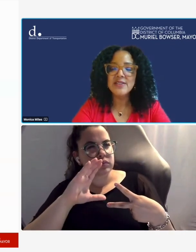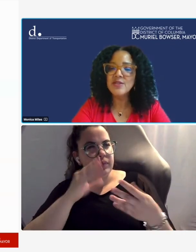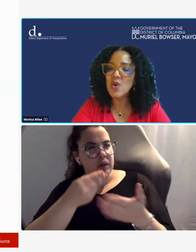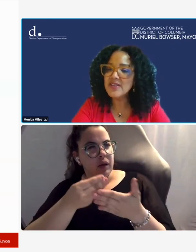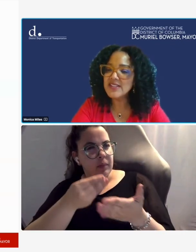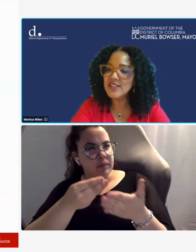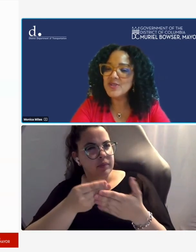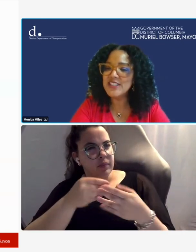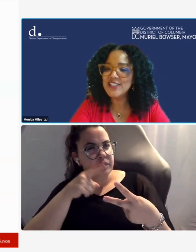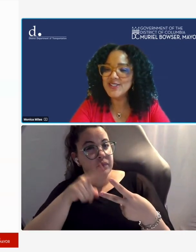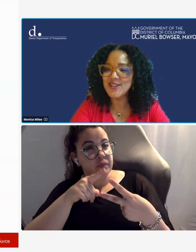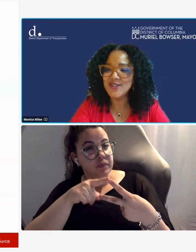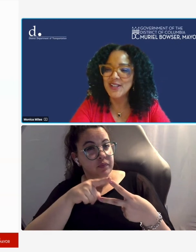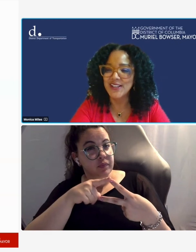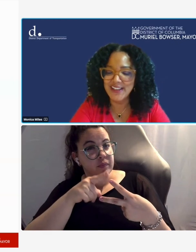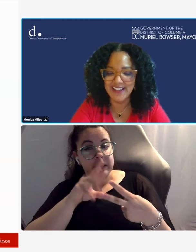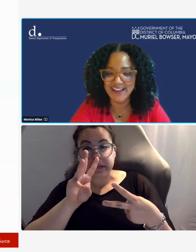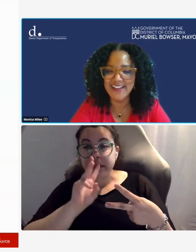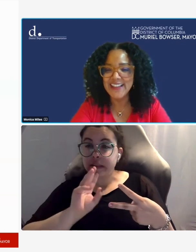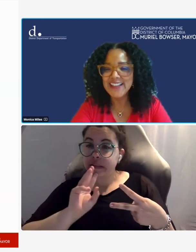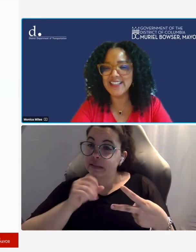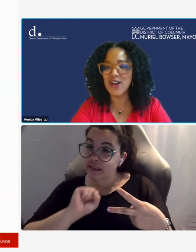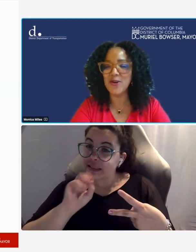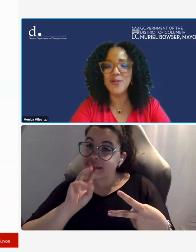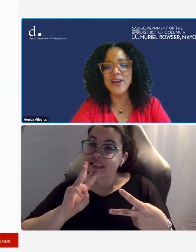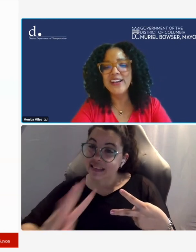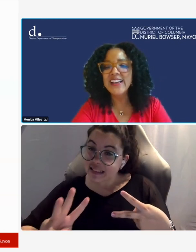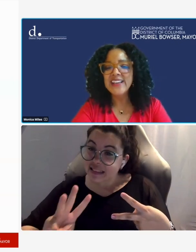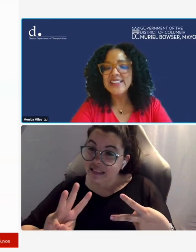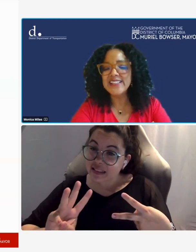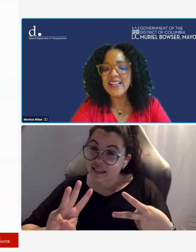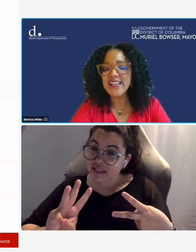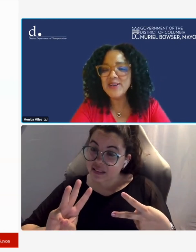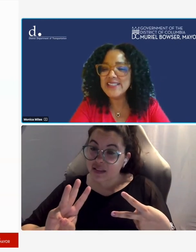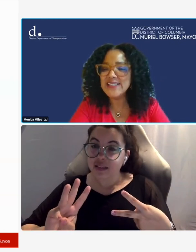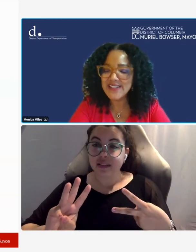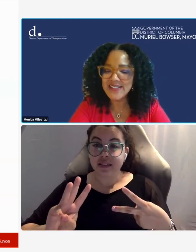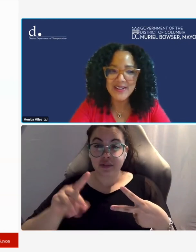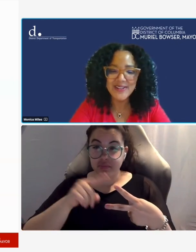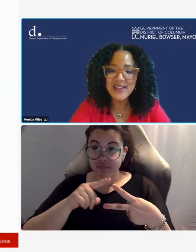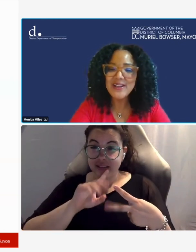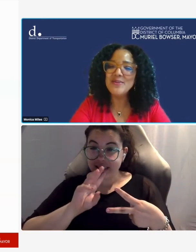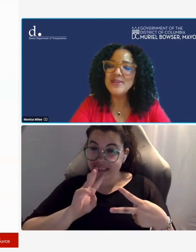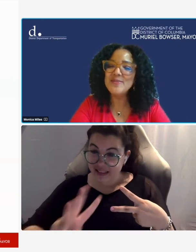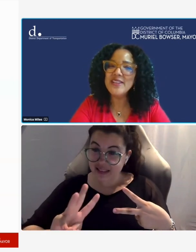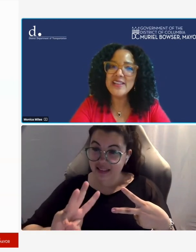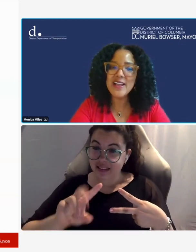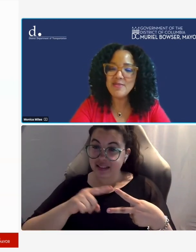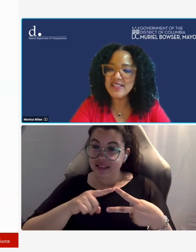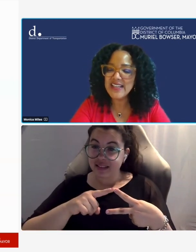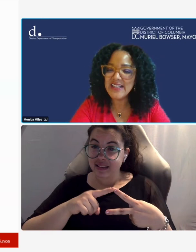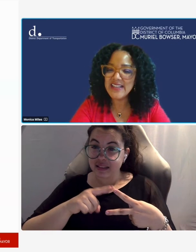one of the sons was six years old so the son who was six years old was being compensated